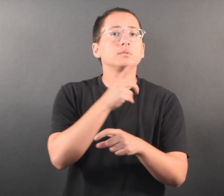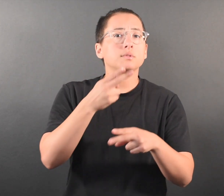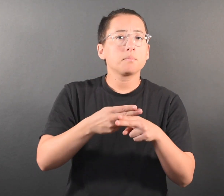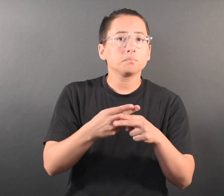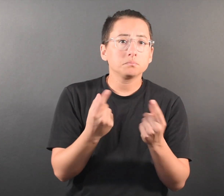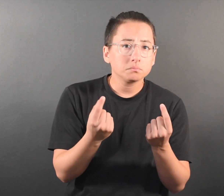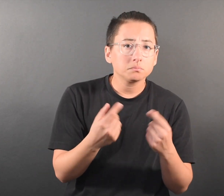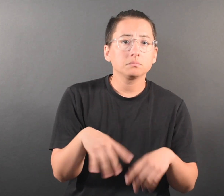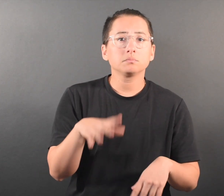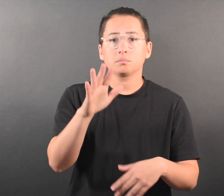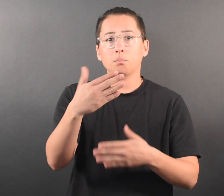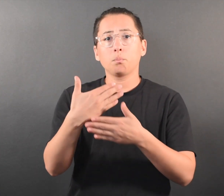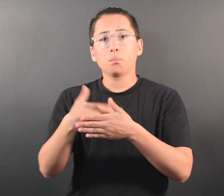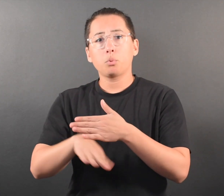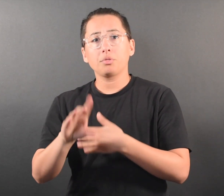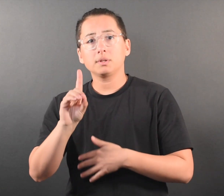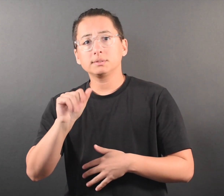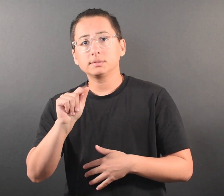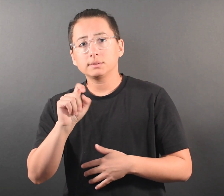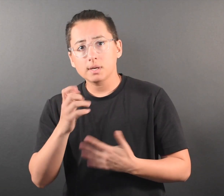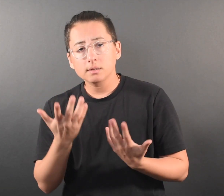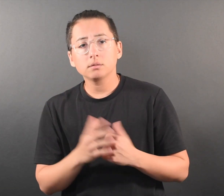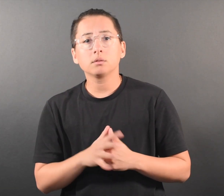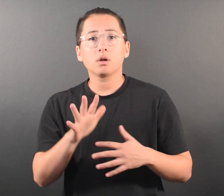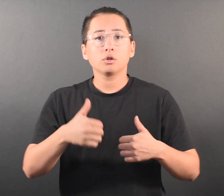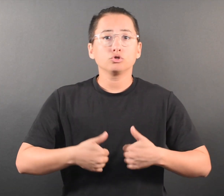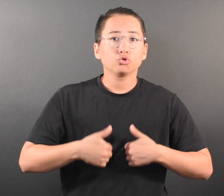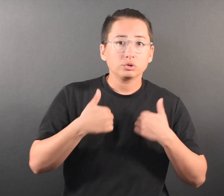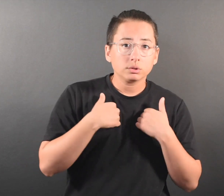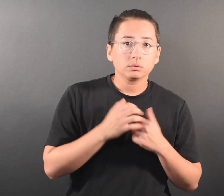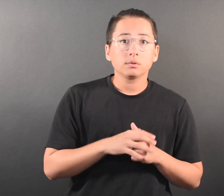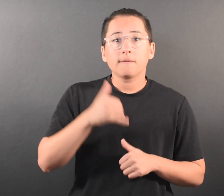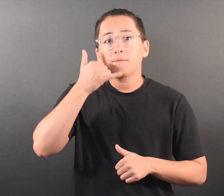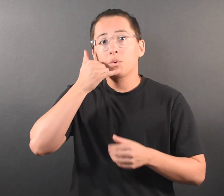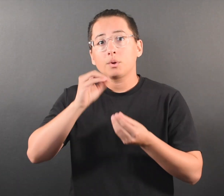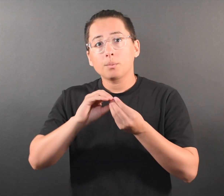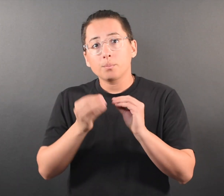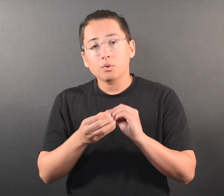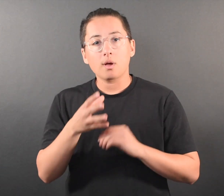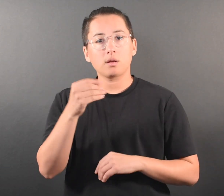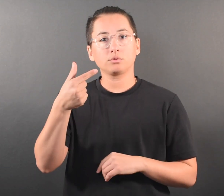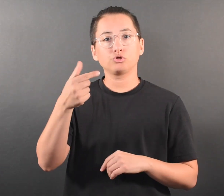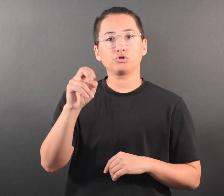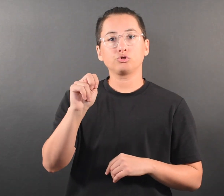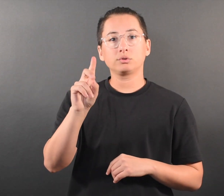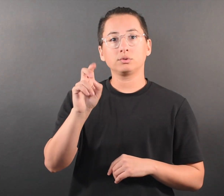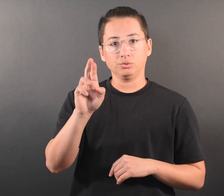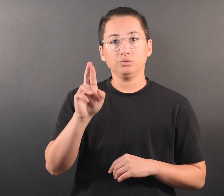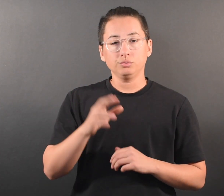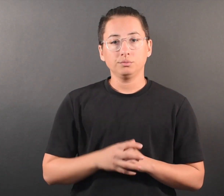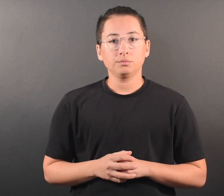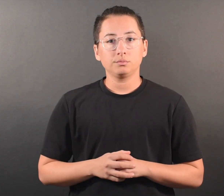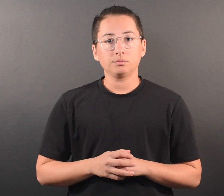you will be asked to share your full name, date of birth, address, phone number, and gender.